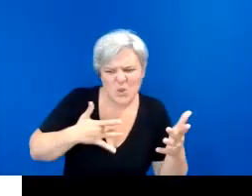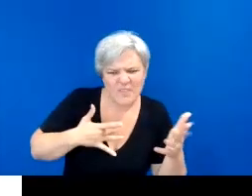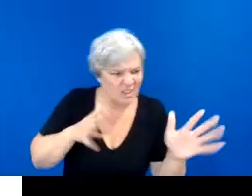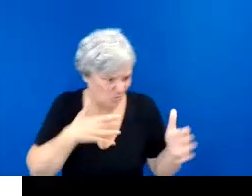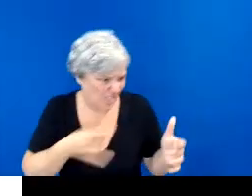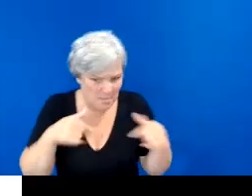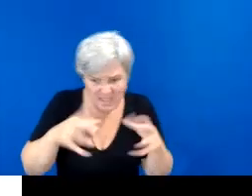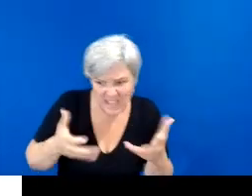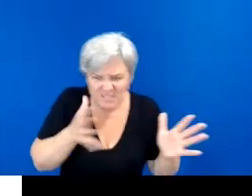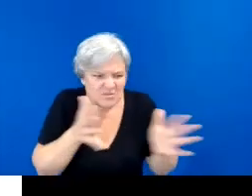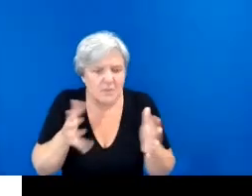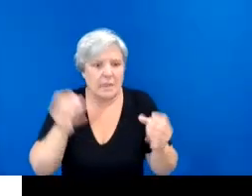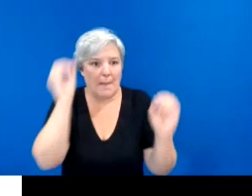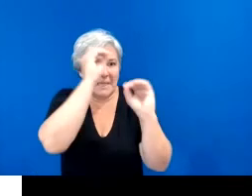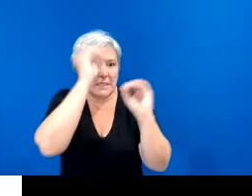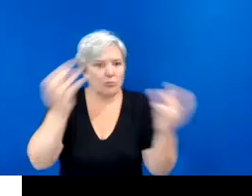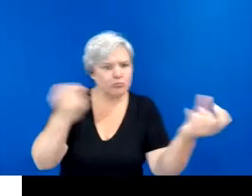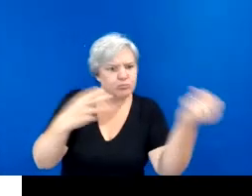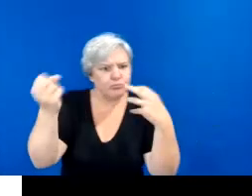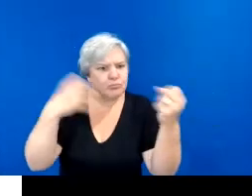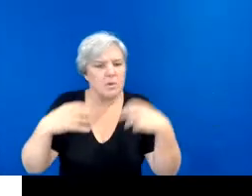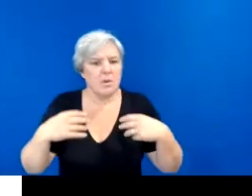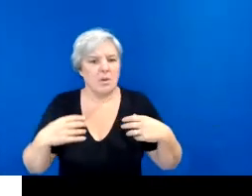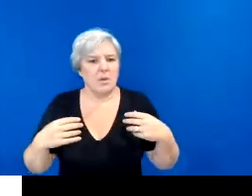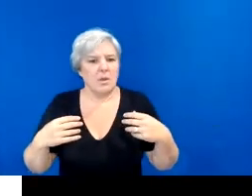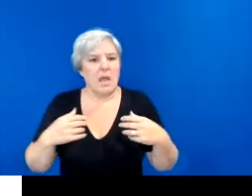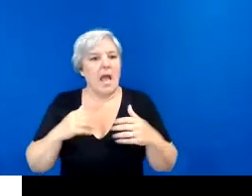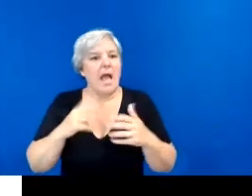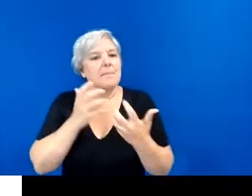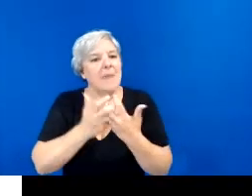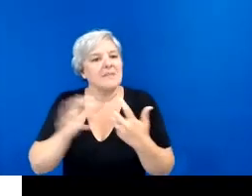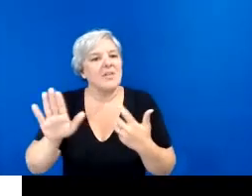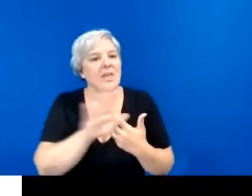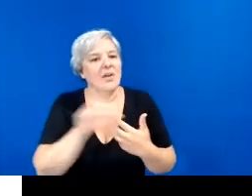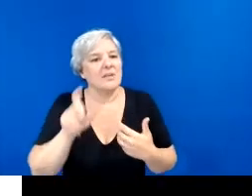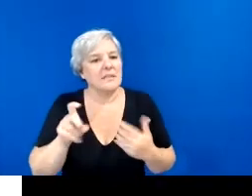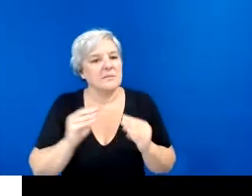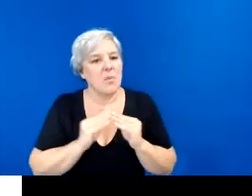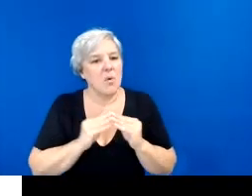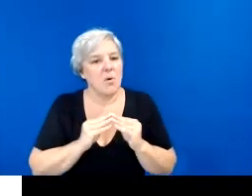course more relevant to them. And over time,